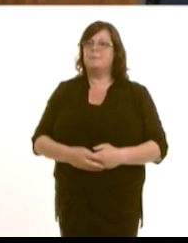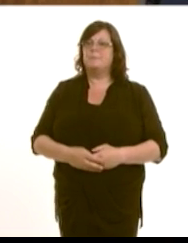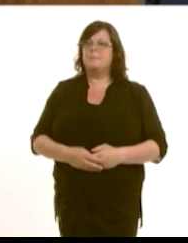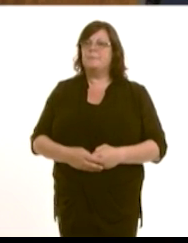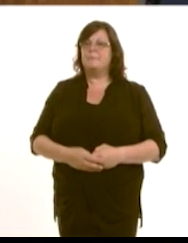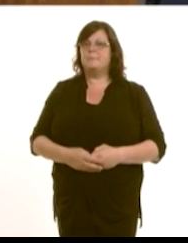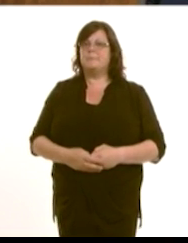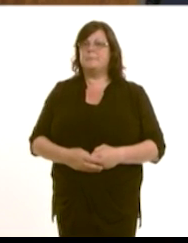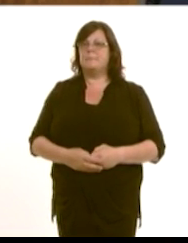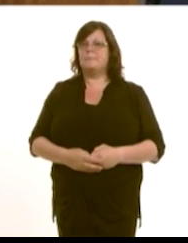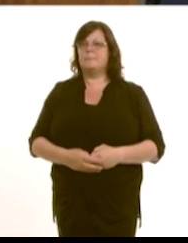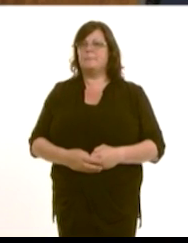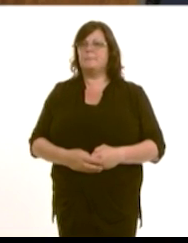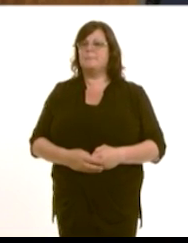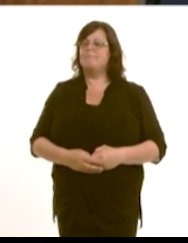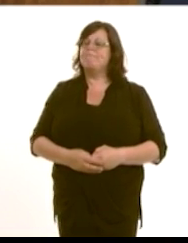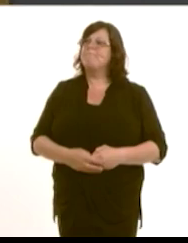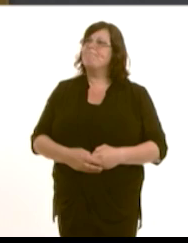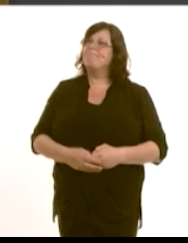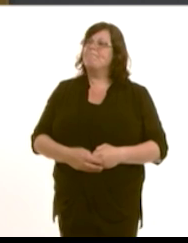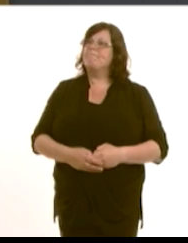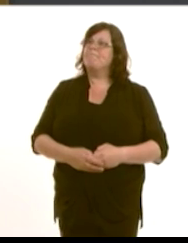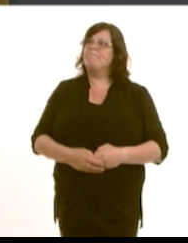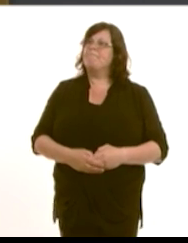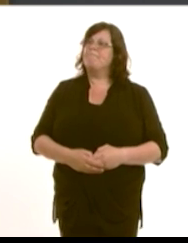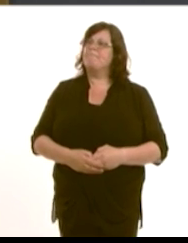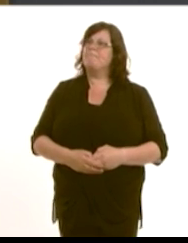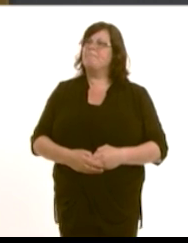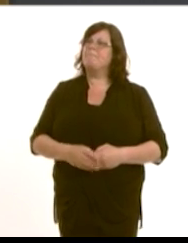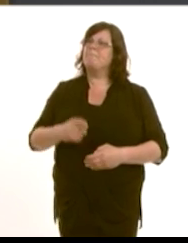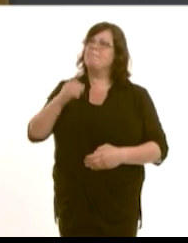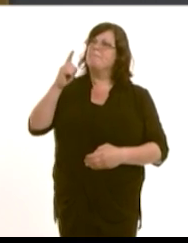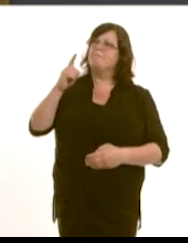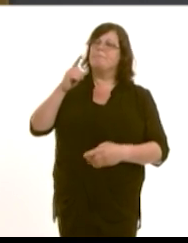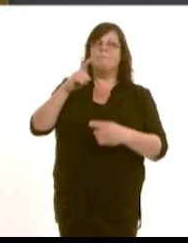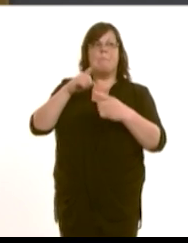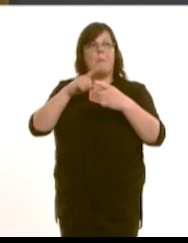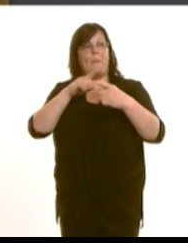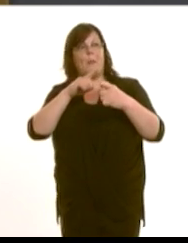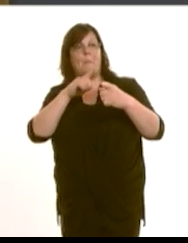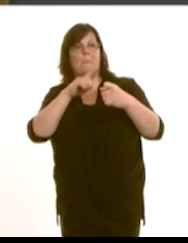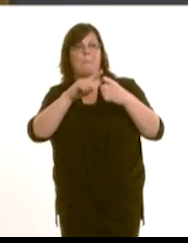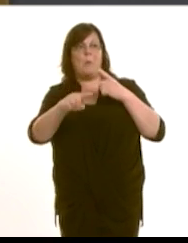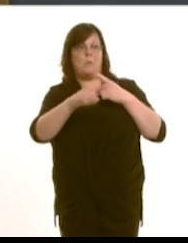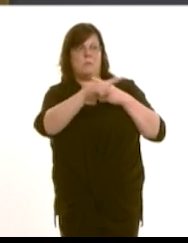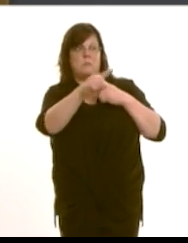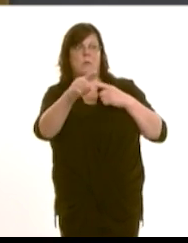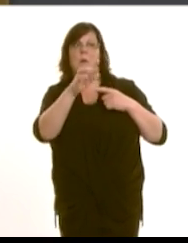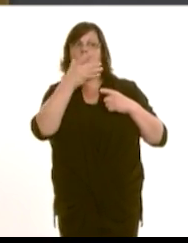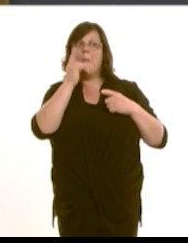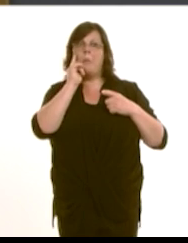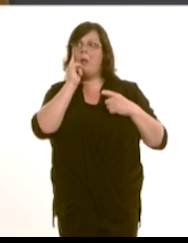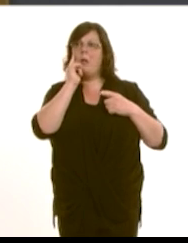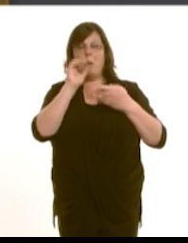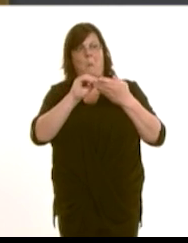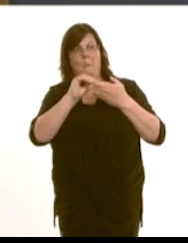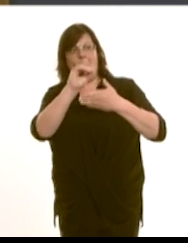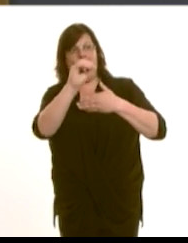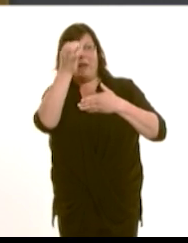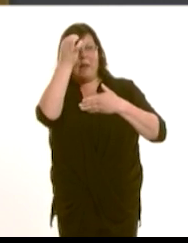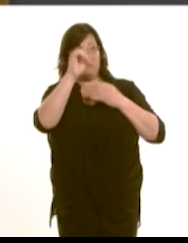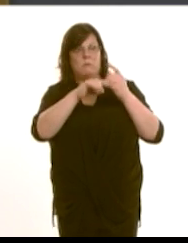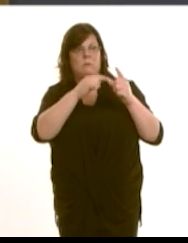Adam Price: Surely, the fact that the highest percentage of people who donít pay the tax